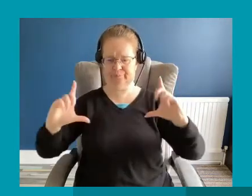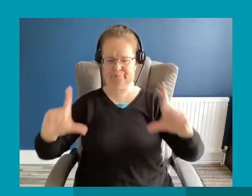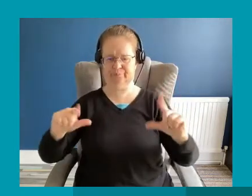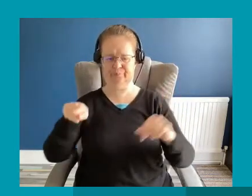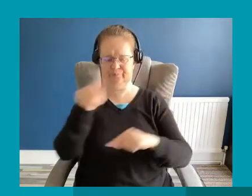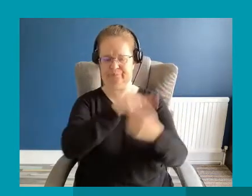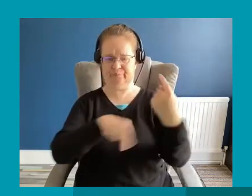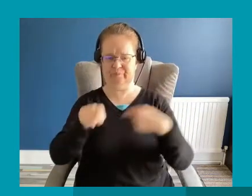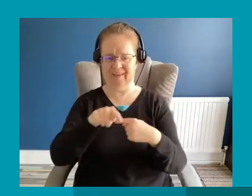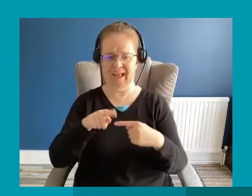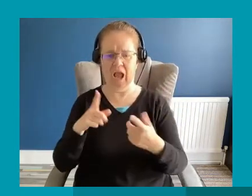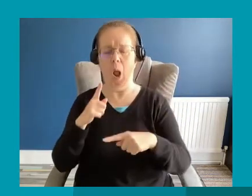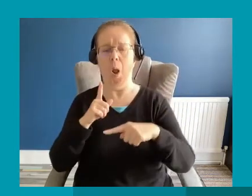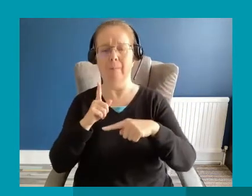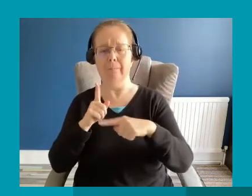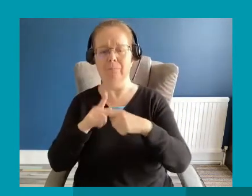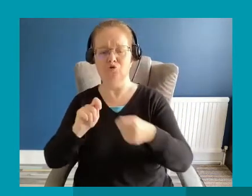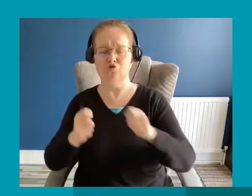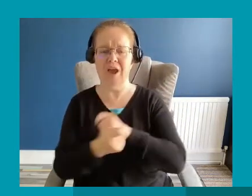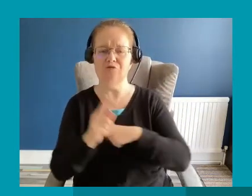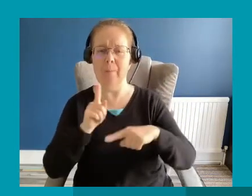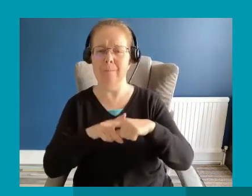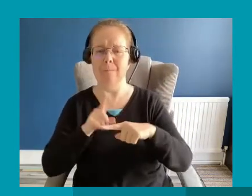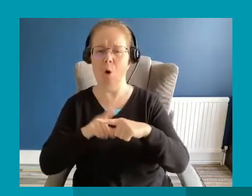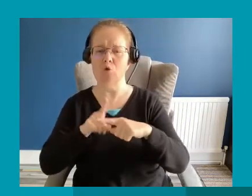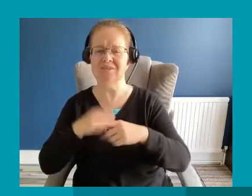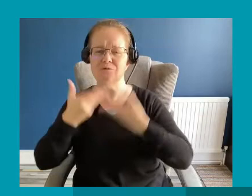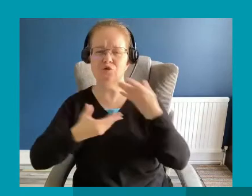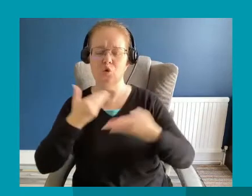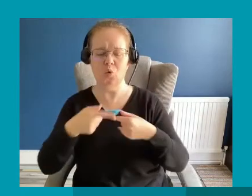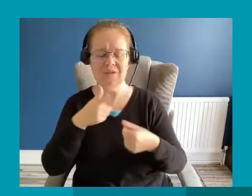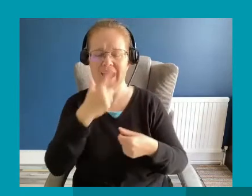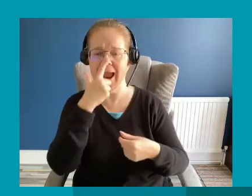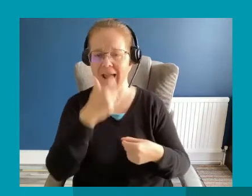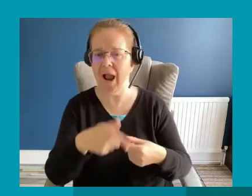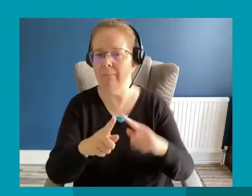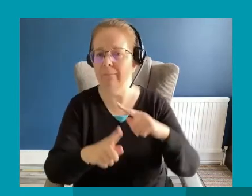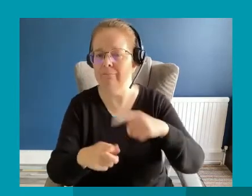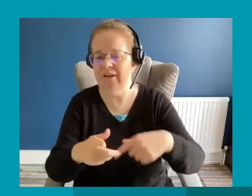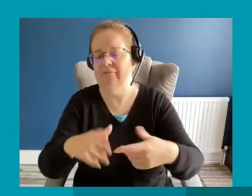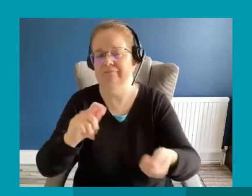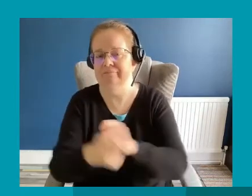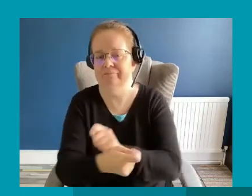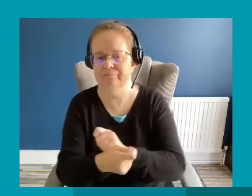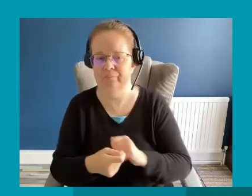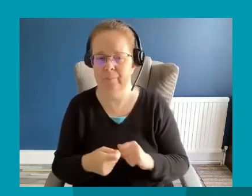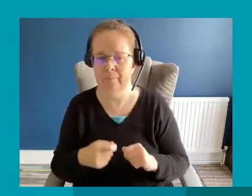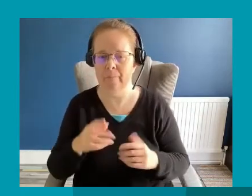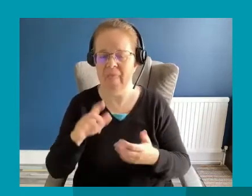with a positive narrative, it can have lots of meaningful results. Changing the memory from negative